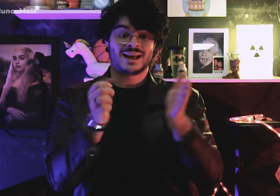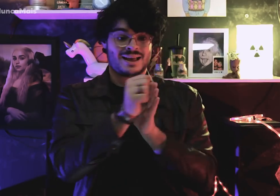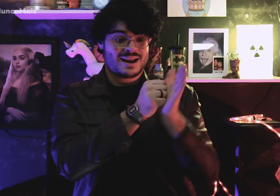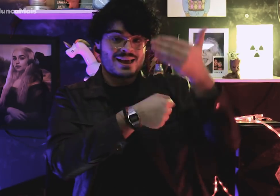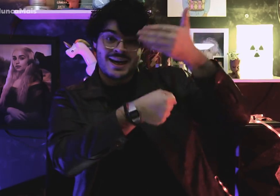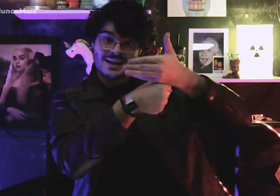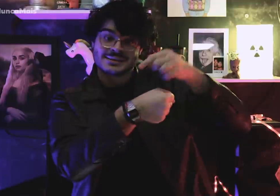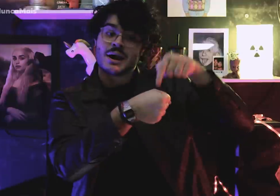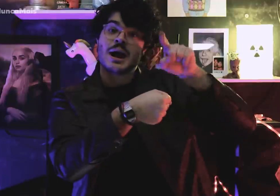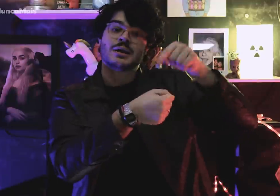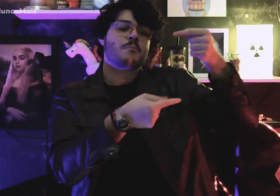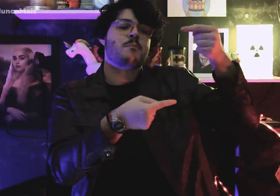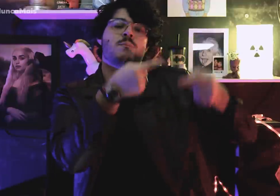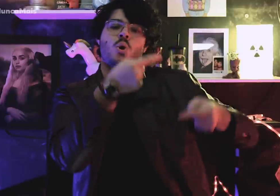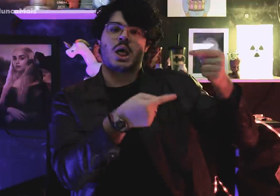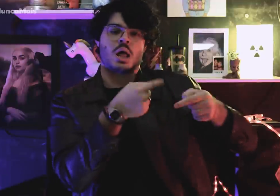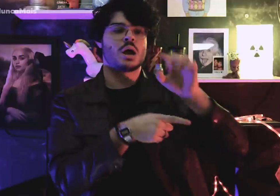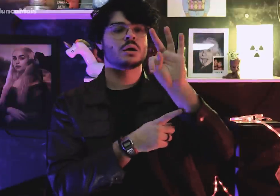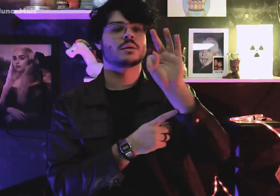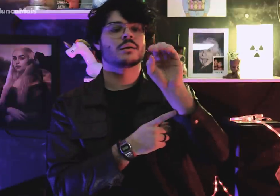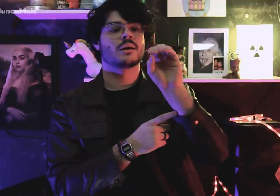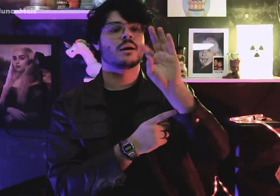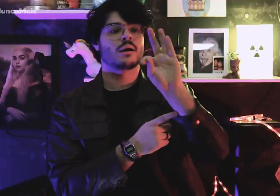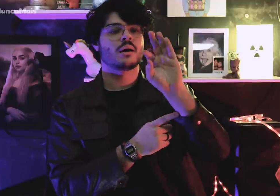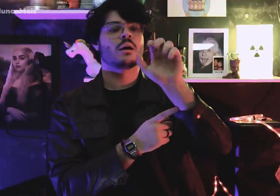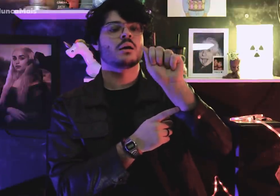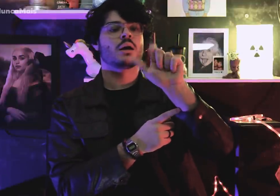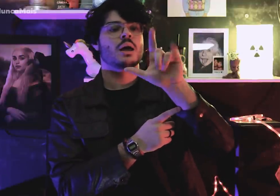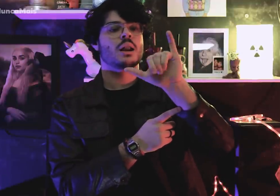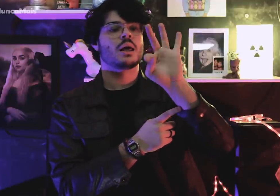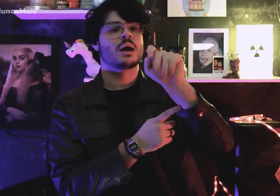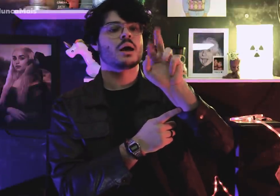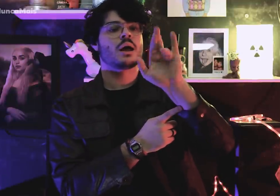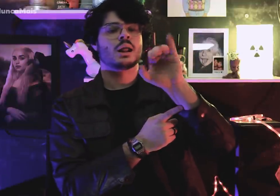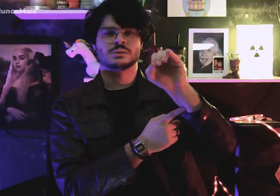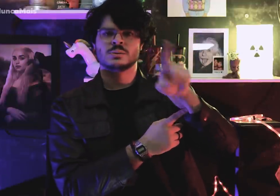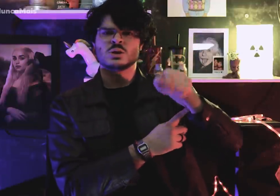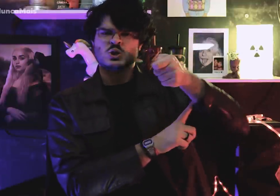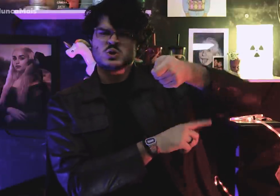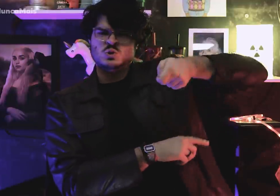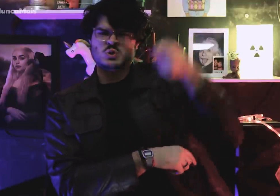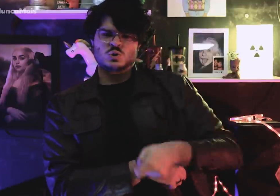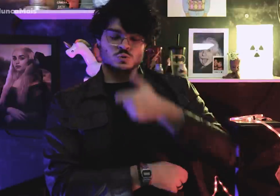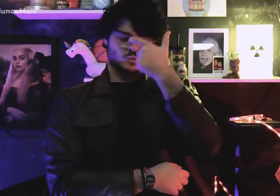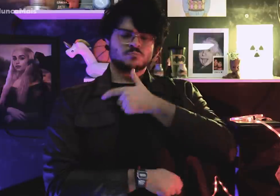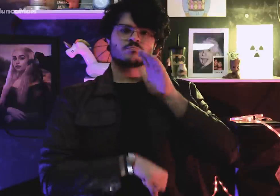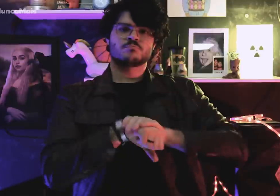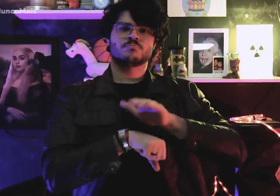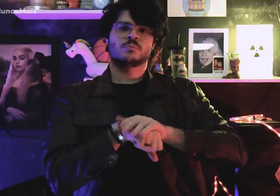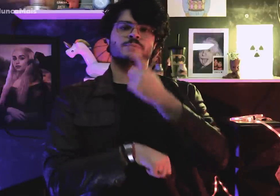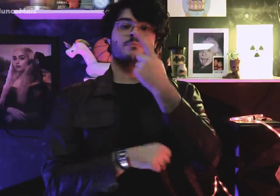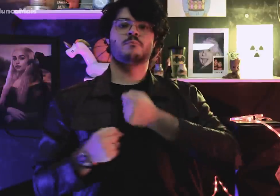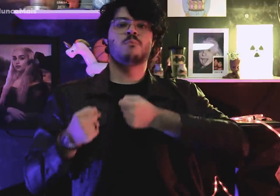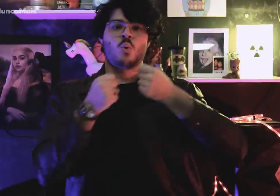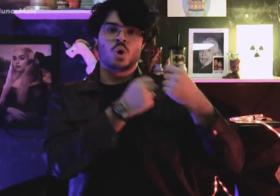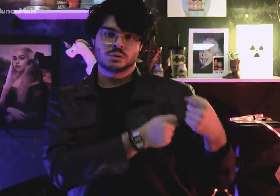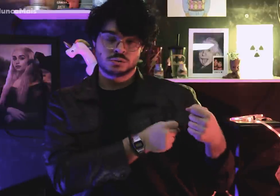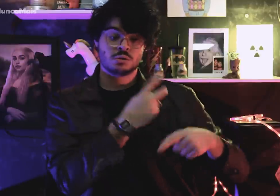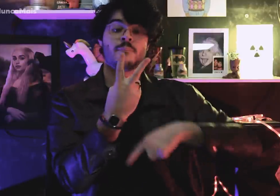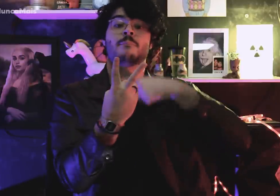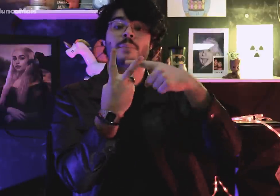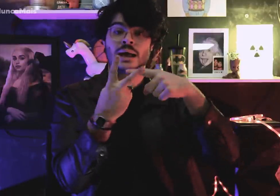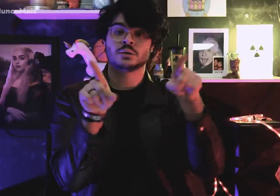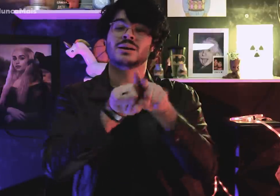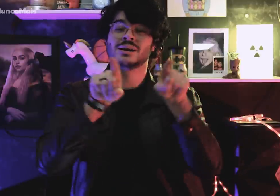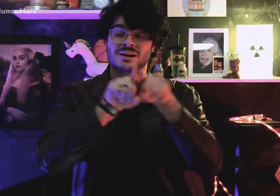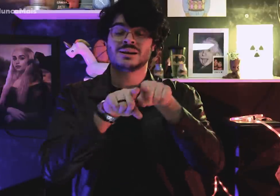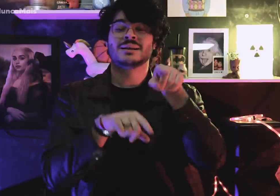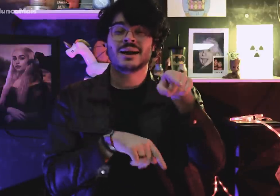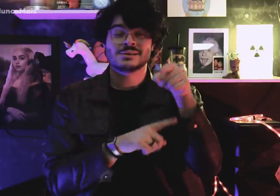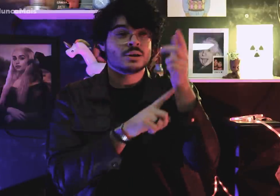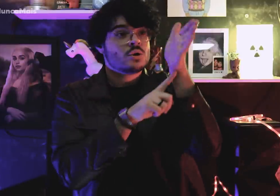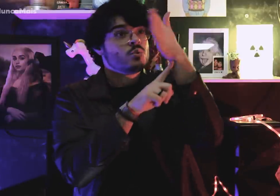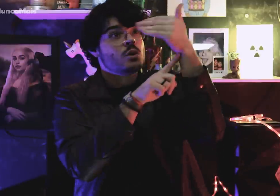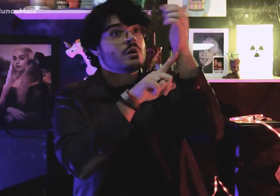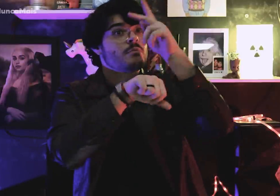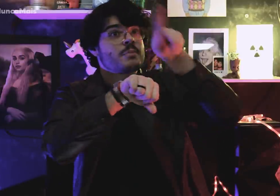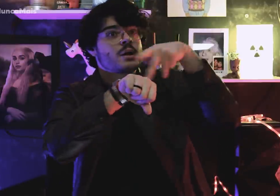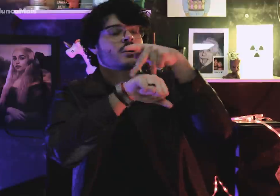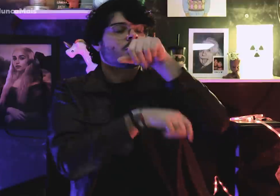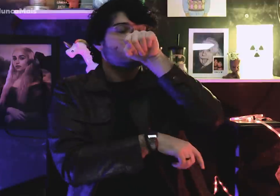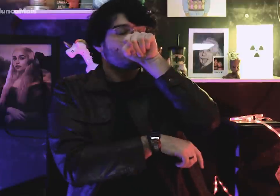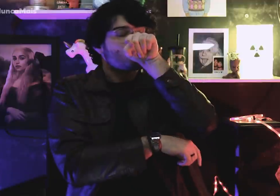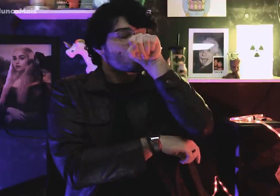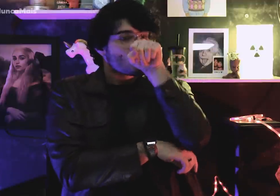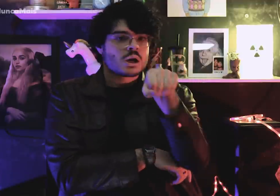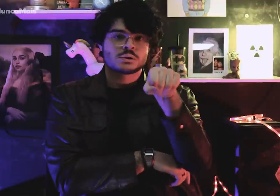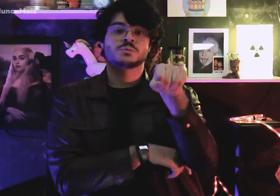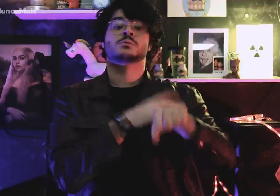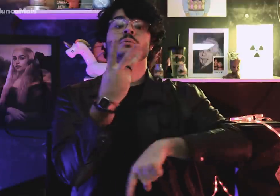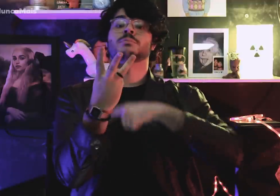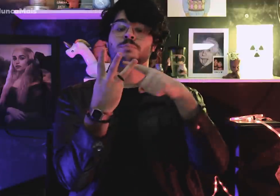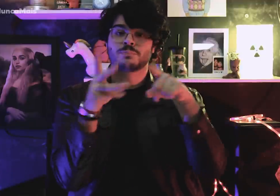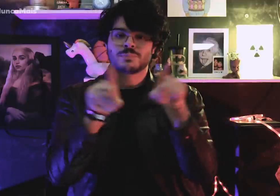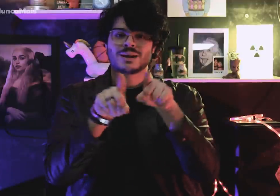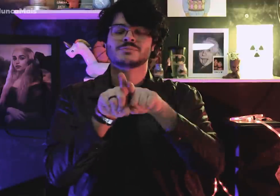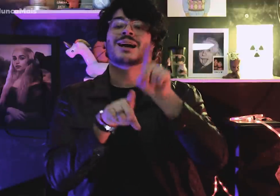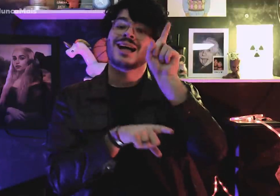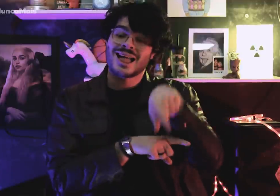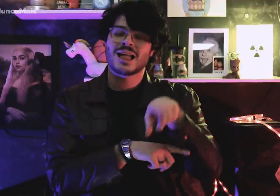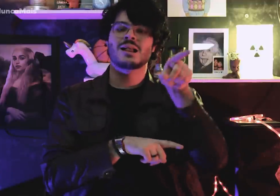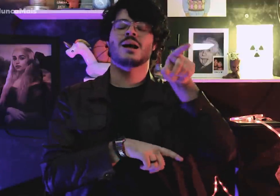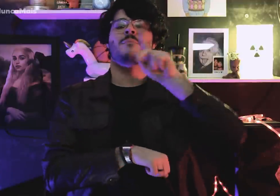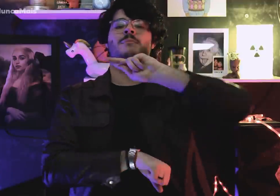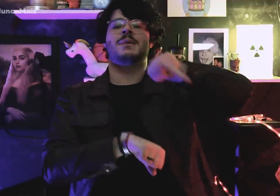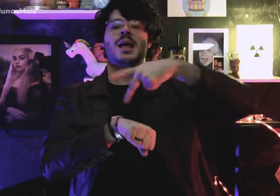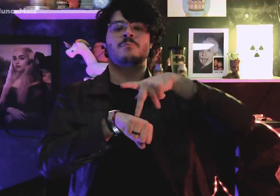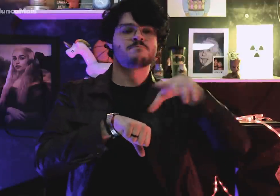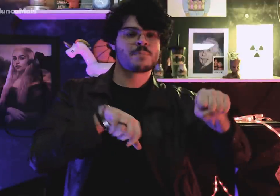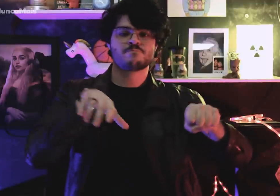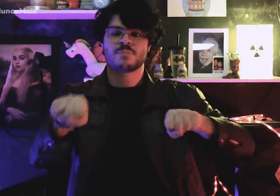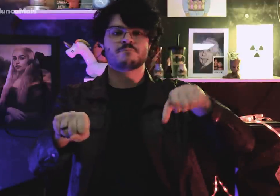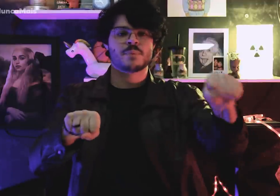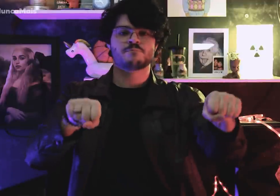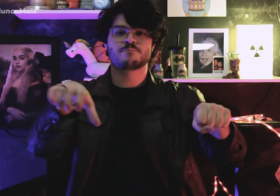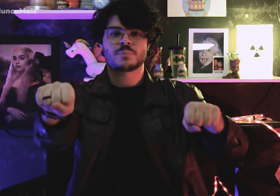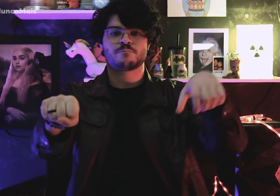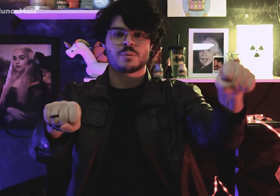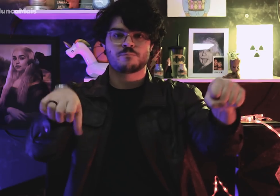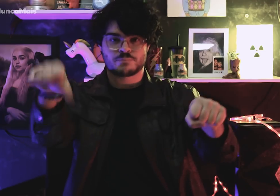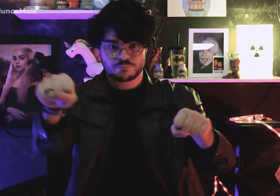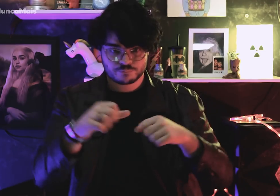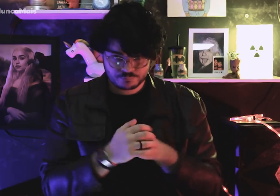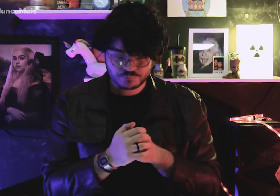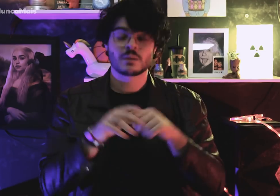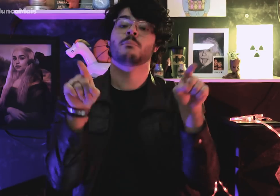It is a totalitarian regime ultranationalist, imperialist,